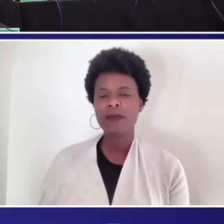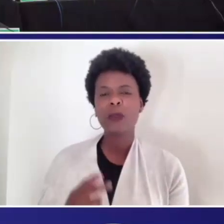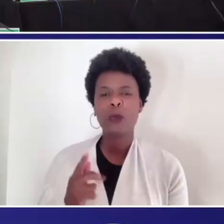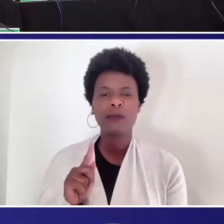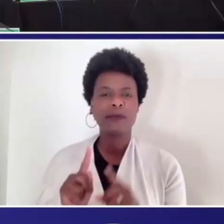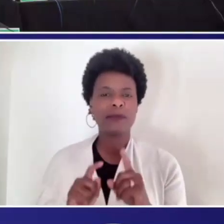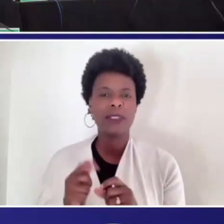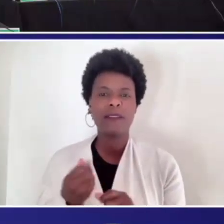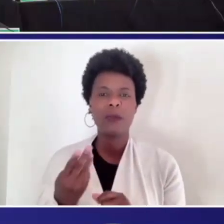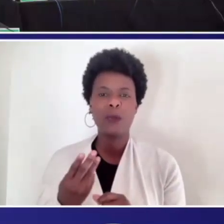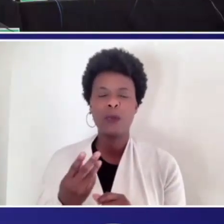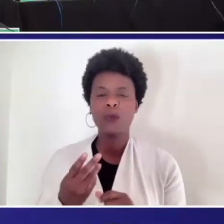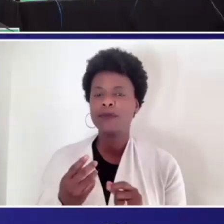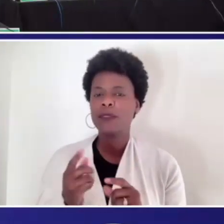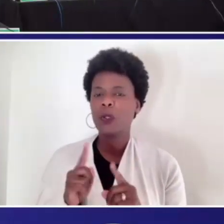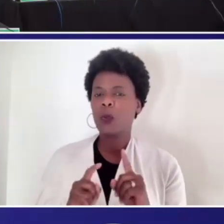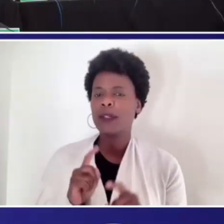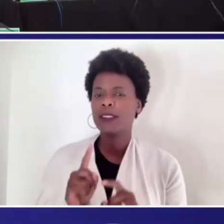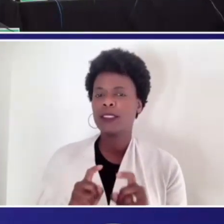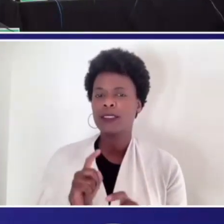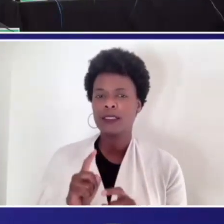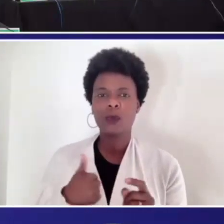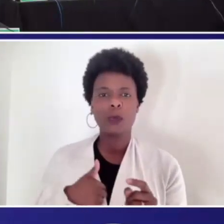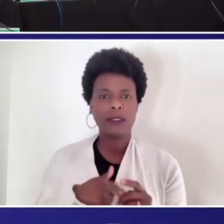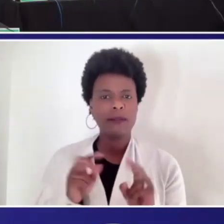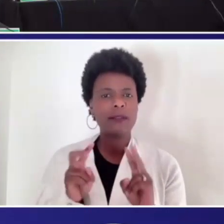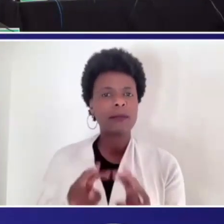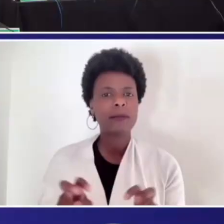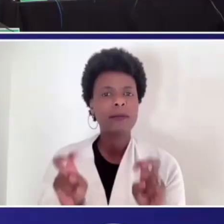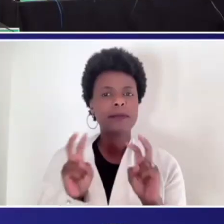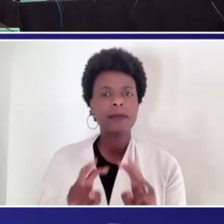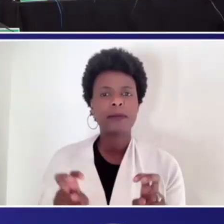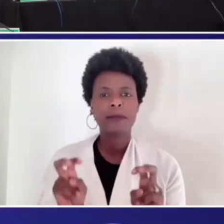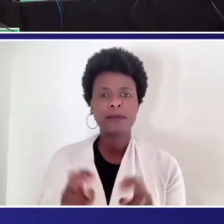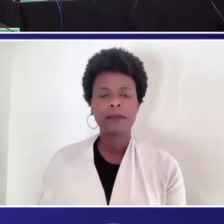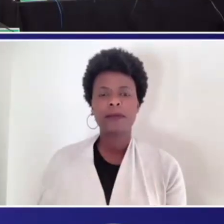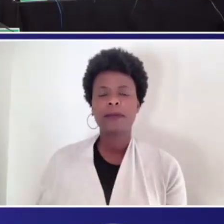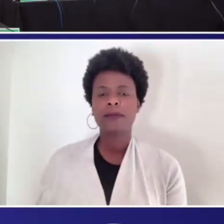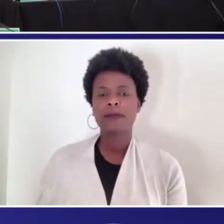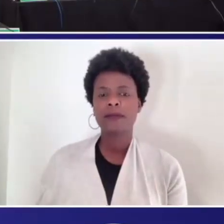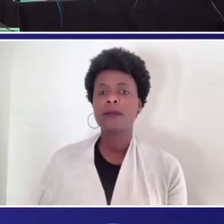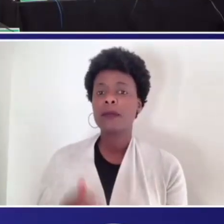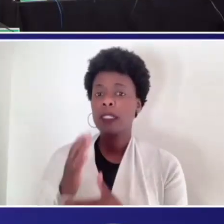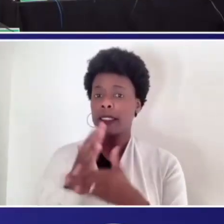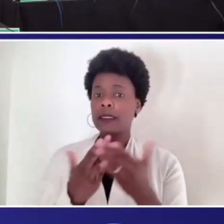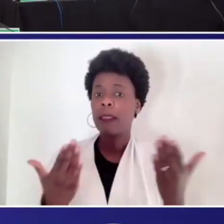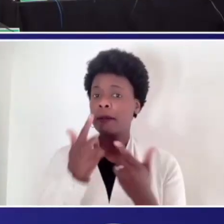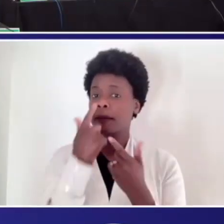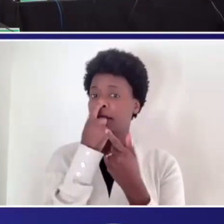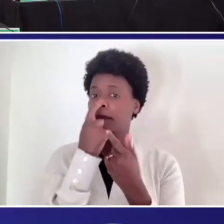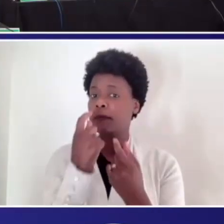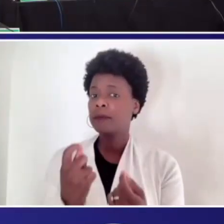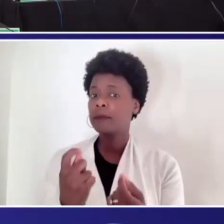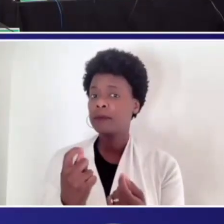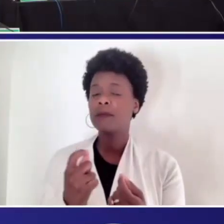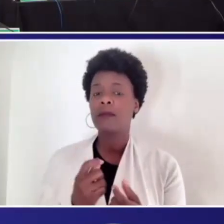We've had some, some chance to look at it. There are some things that are interesting to us. We want to make sure that we're